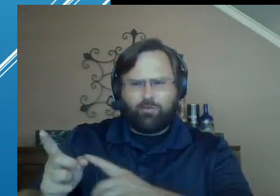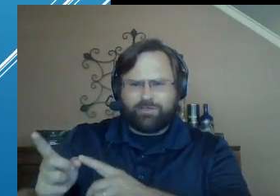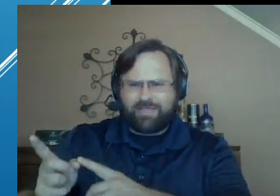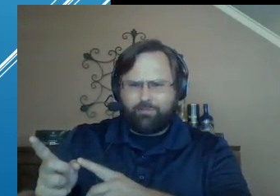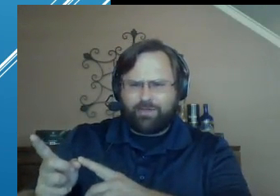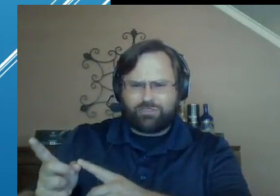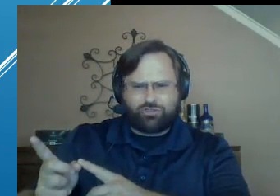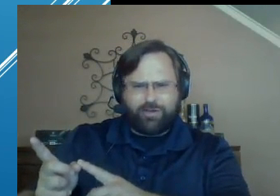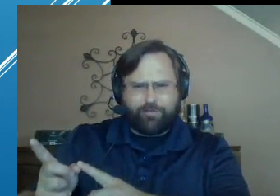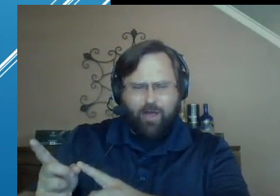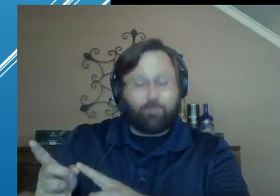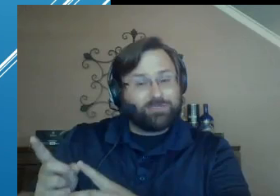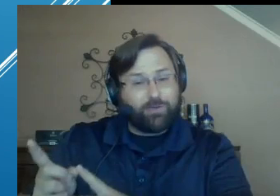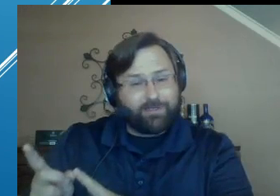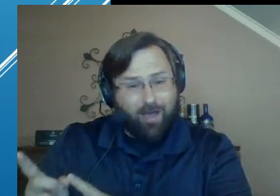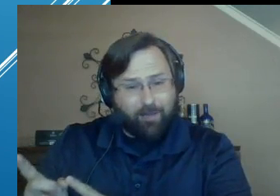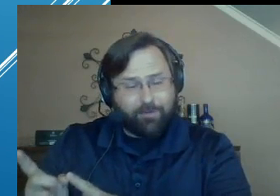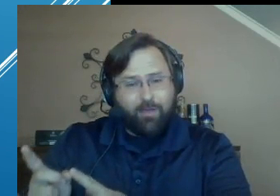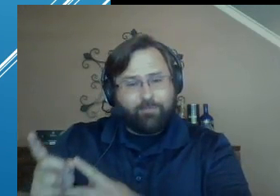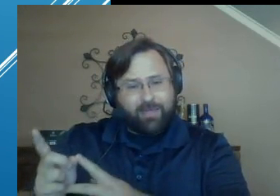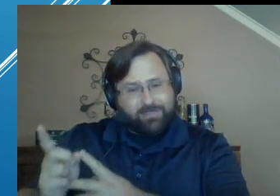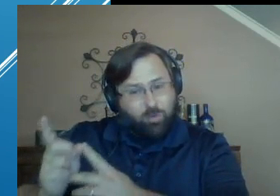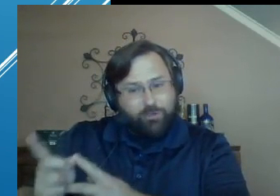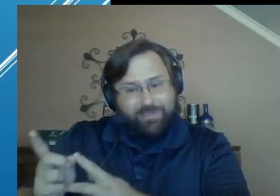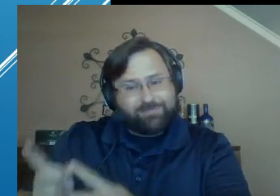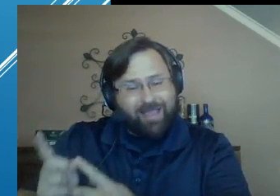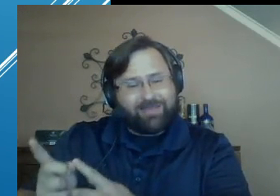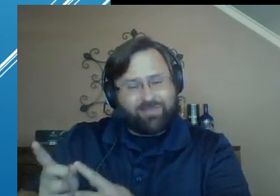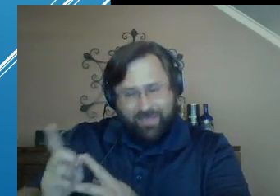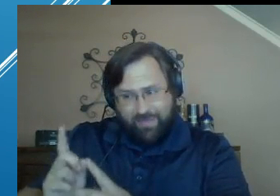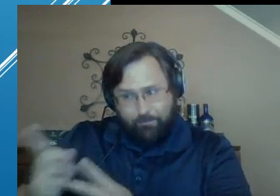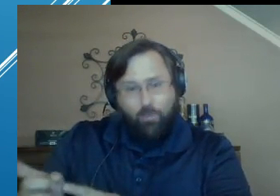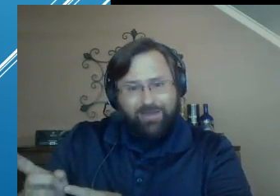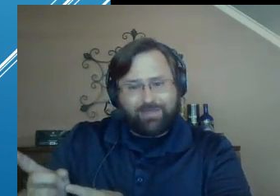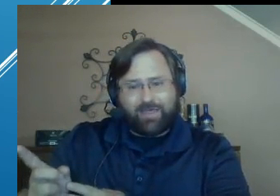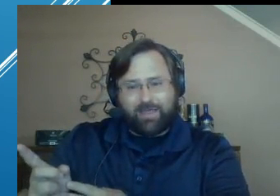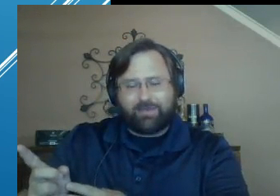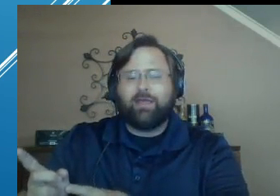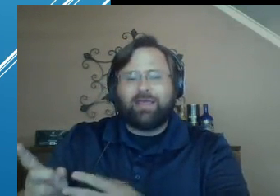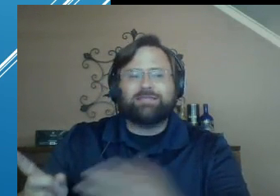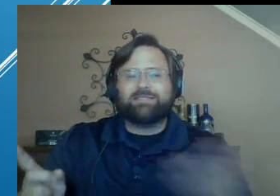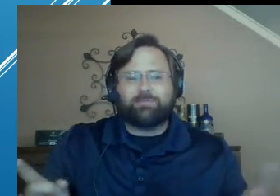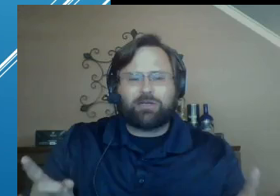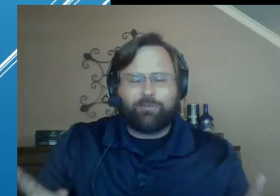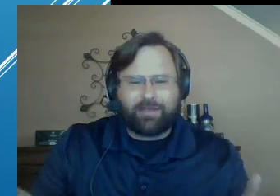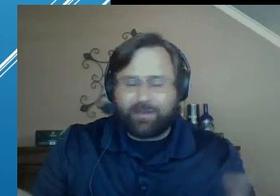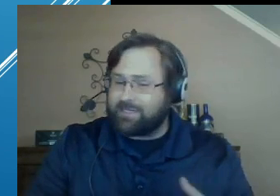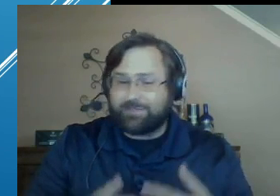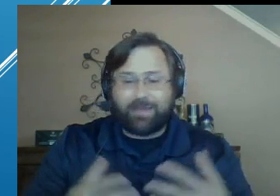might wonder is that pointing to the tree or to bob well it's pointing to Bob because what you expect at the end that point at the end is the subject repeated now it doesn't